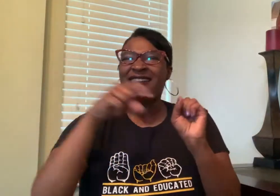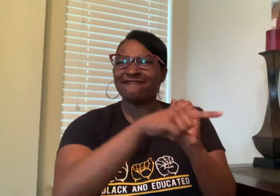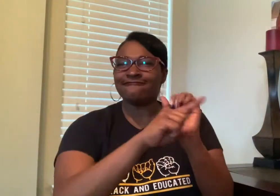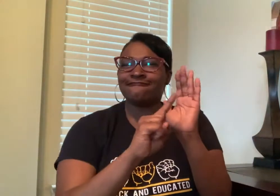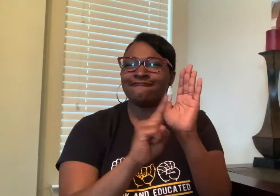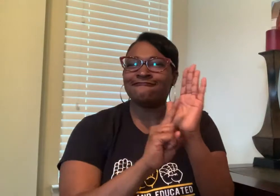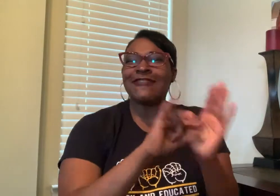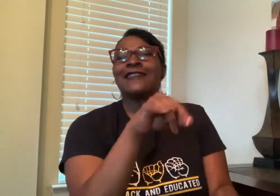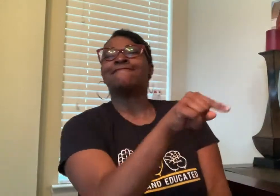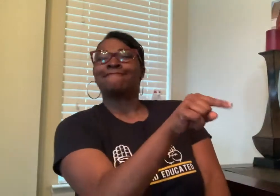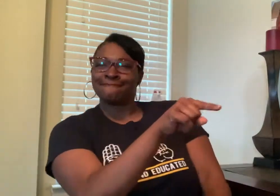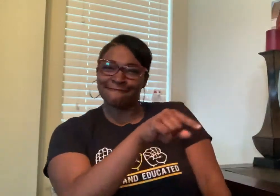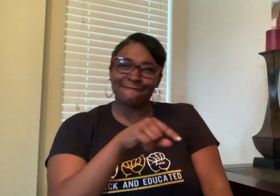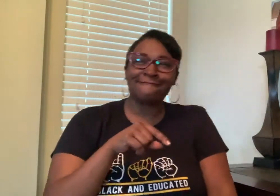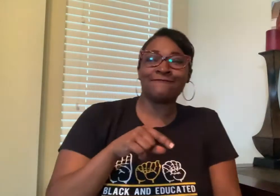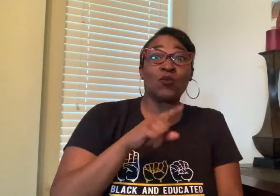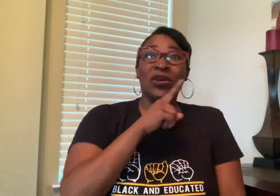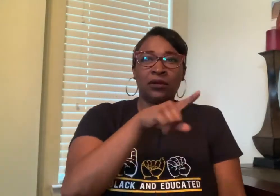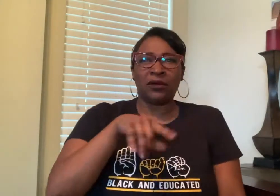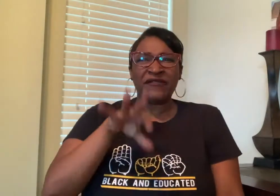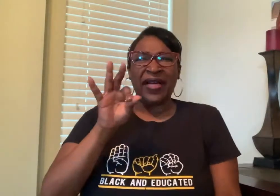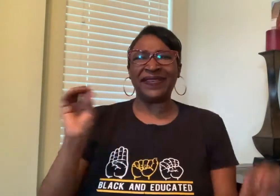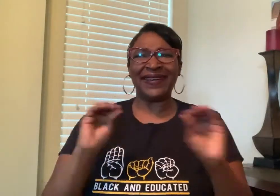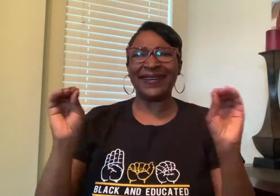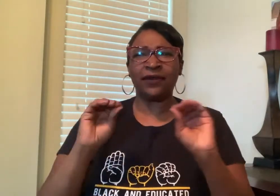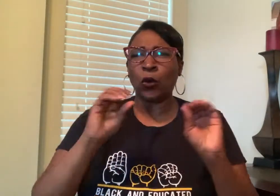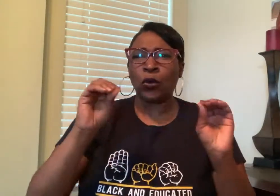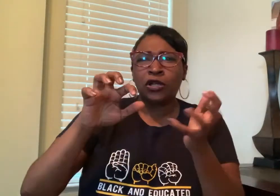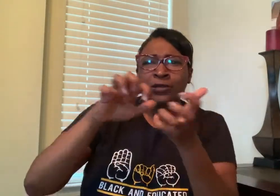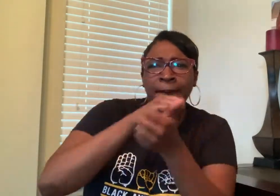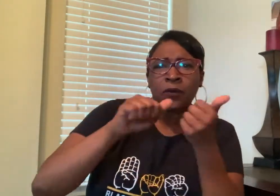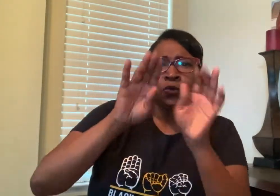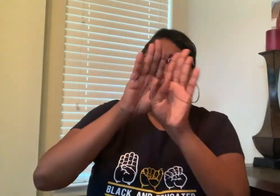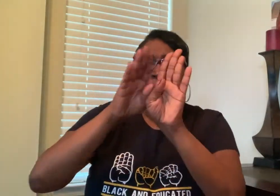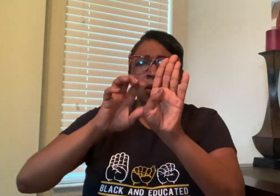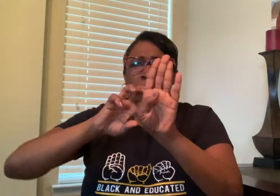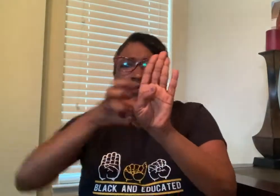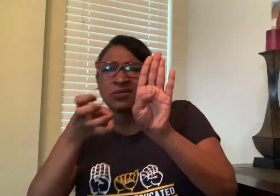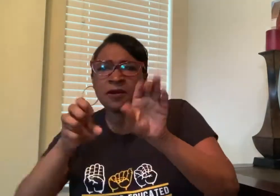Even though there were no signs of a break in or damage after they had looked around